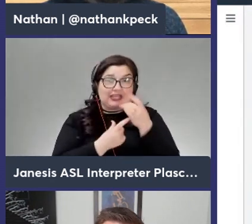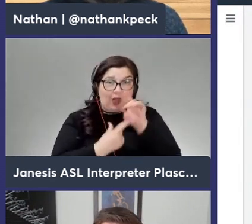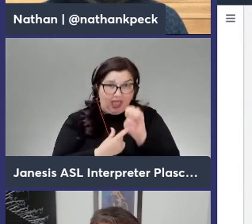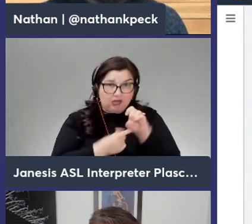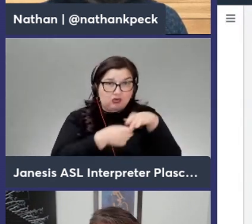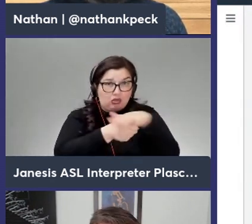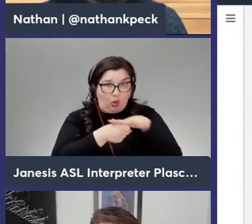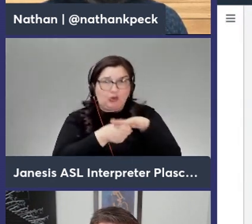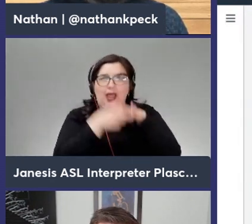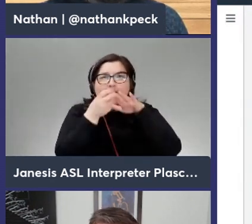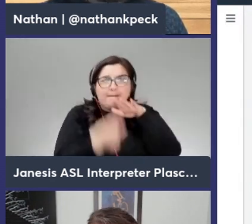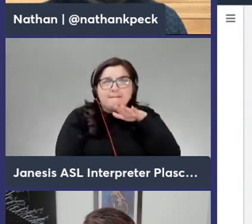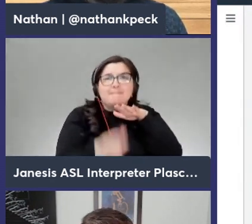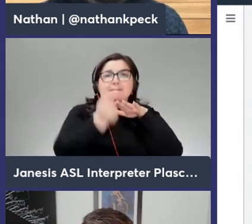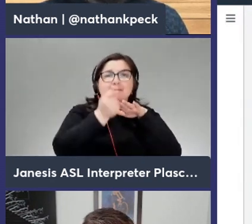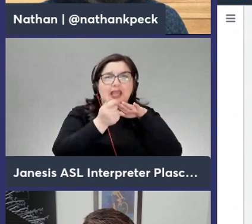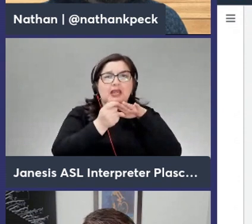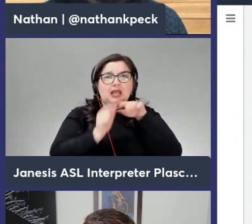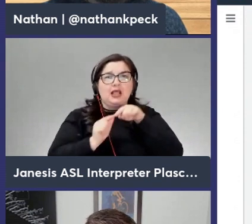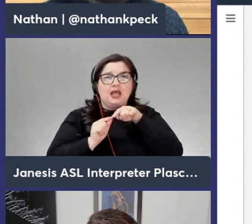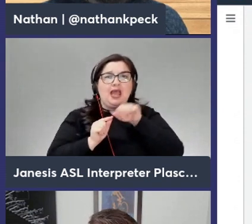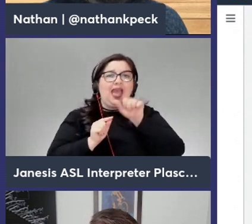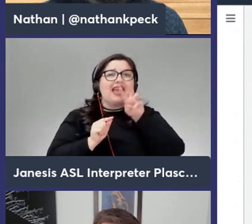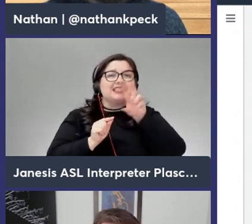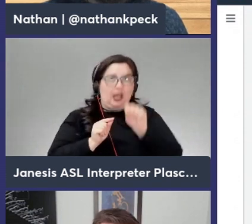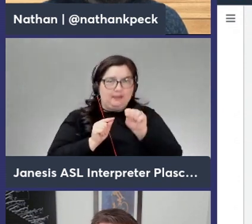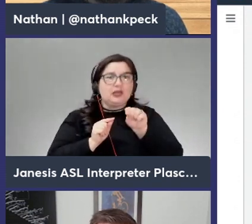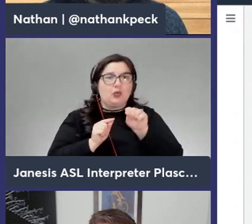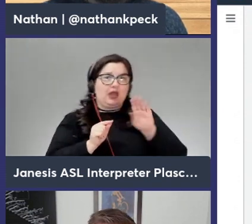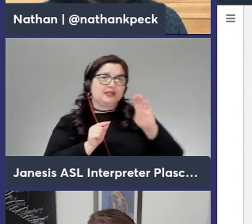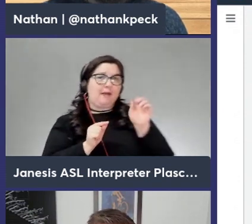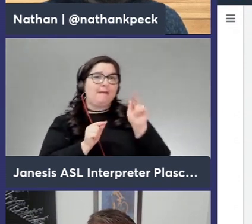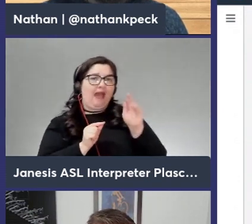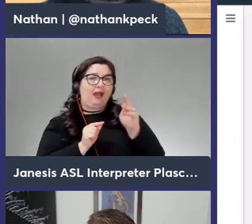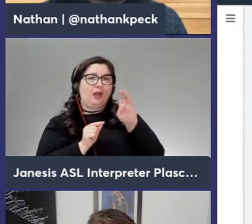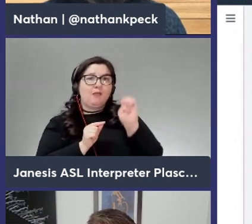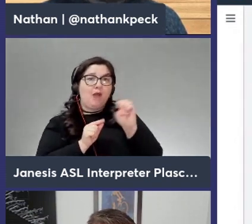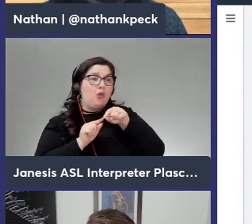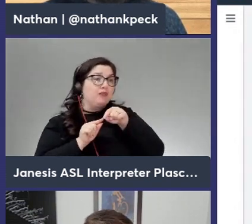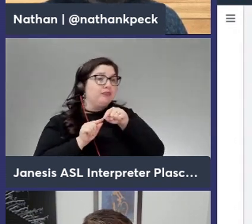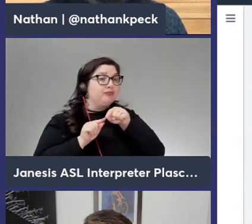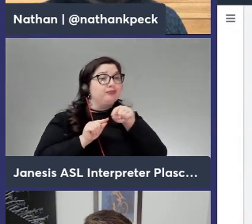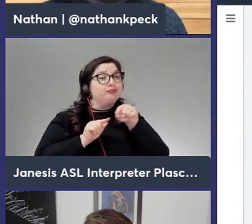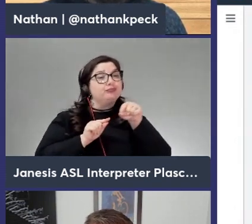you're immediately gonna be riding on the AWS backbone the rest of the way. And that's a really good thing,